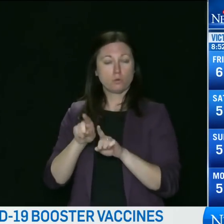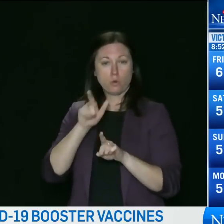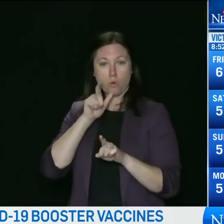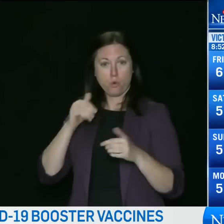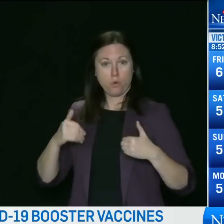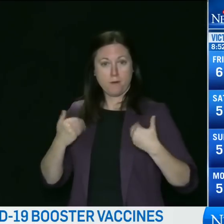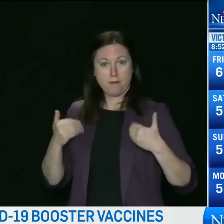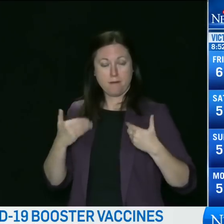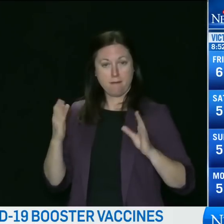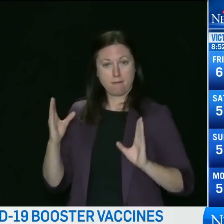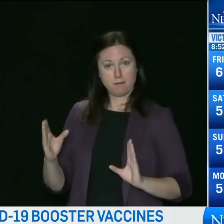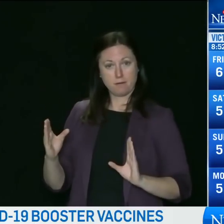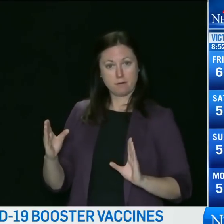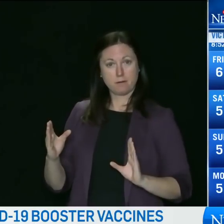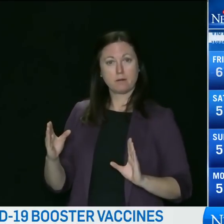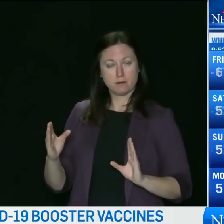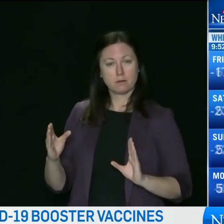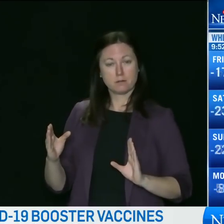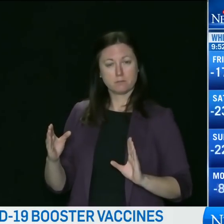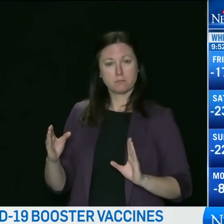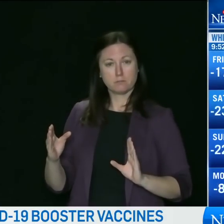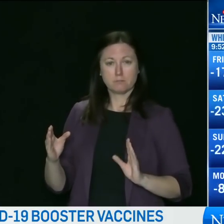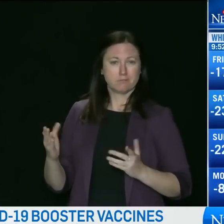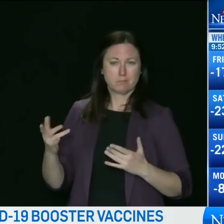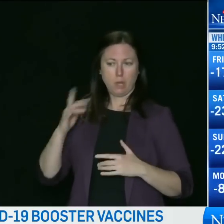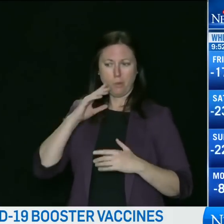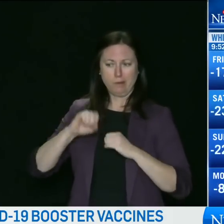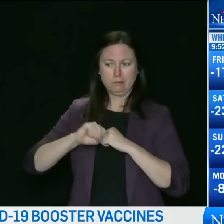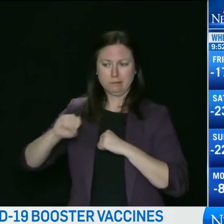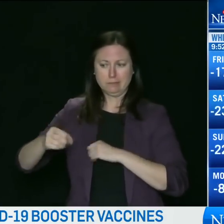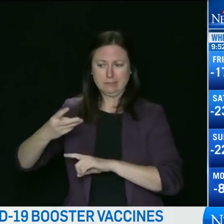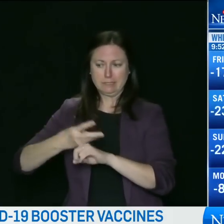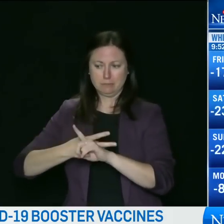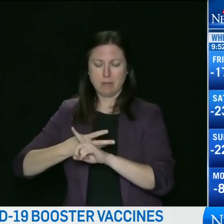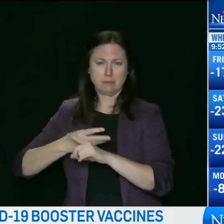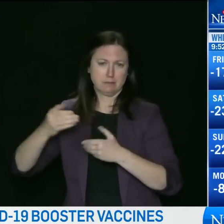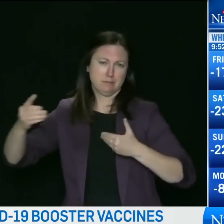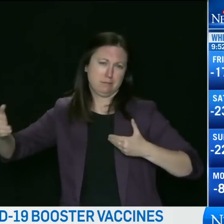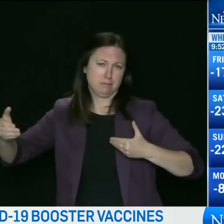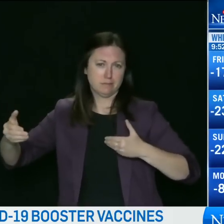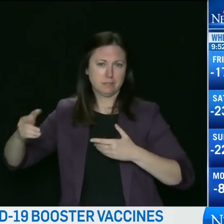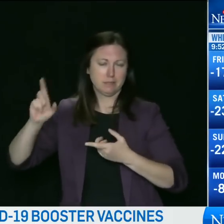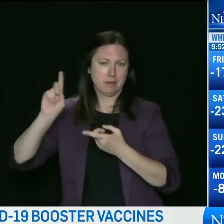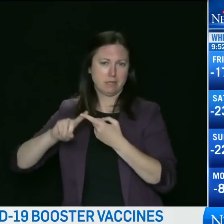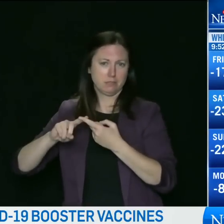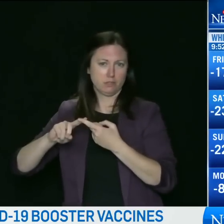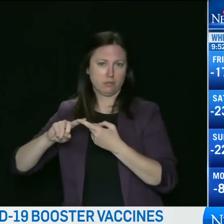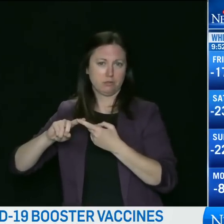HIGHER RISK FACTORS. AND THE YOUNGER POPULATIONS